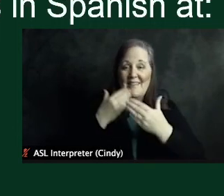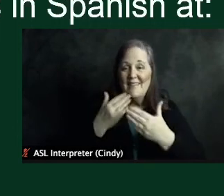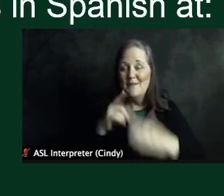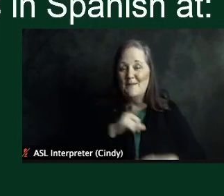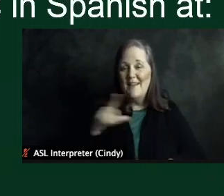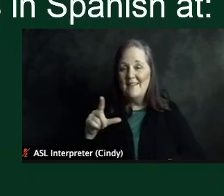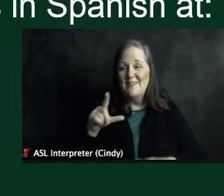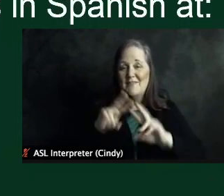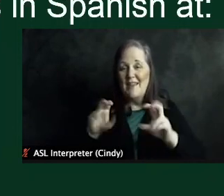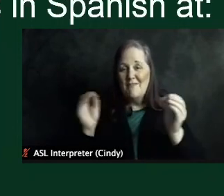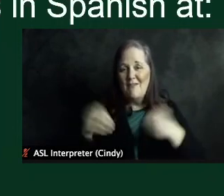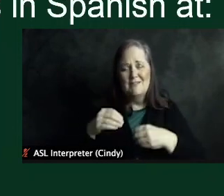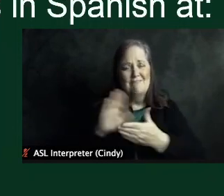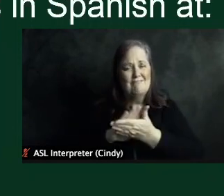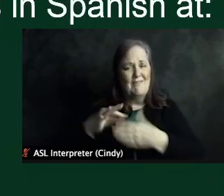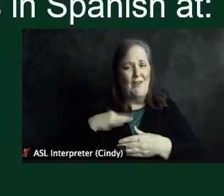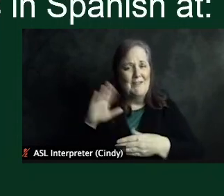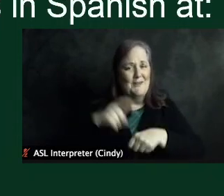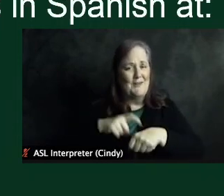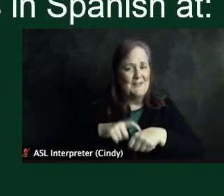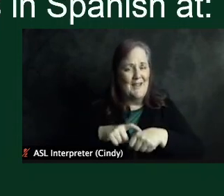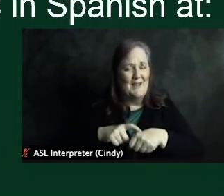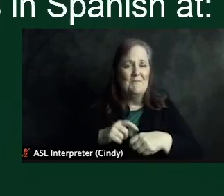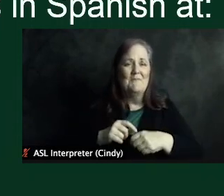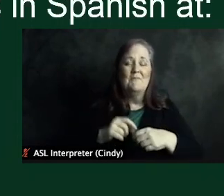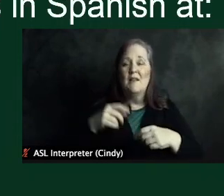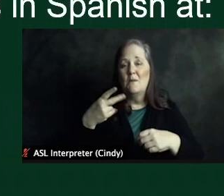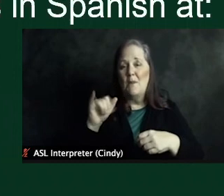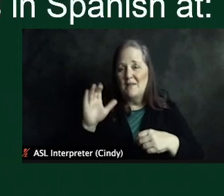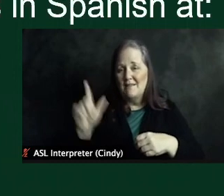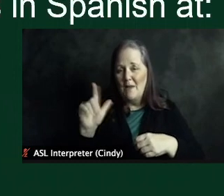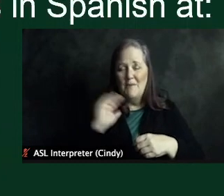volunteering their time to do this, the public library for being our partner in this all these years,